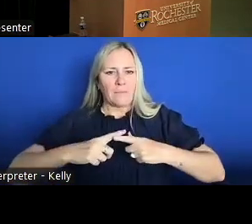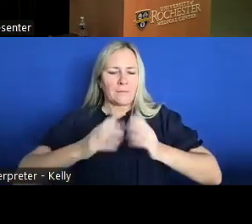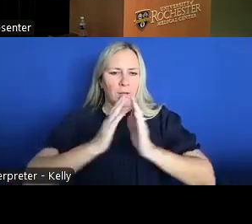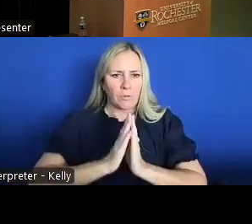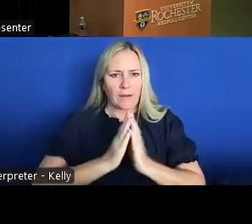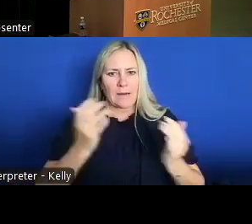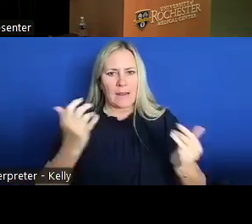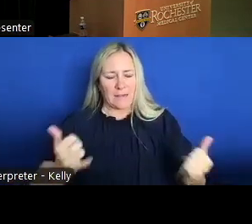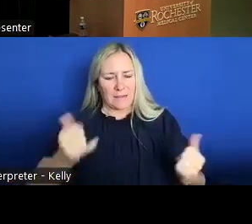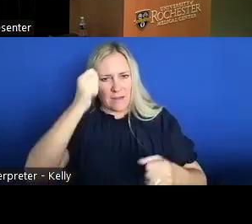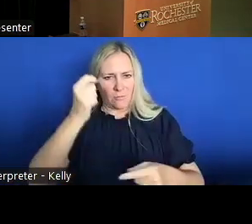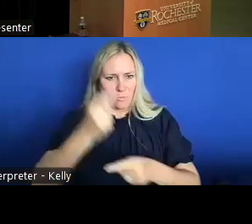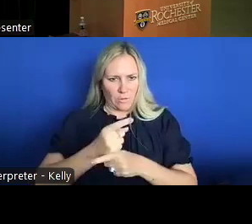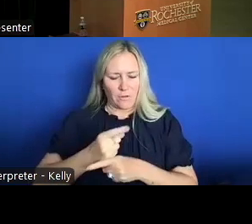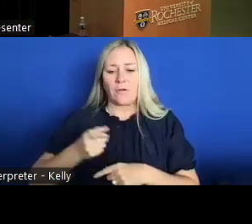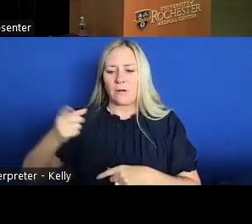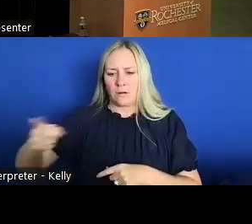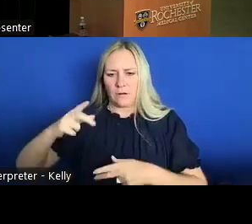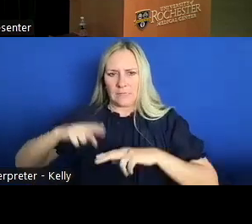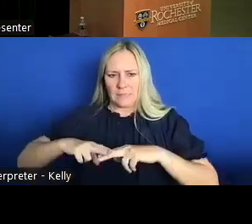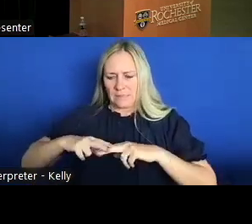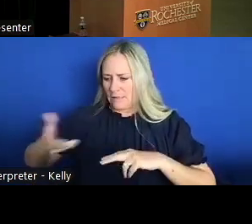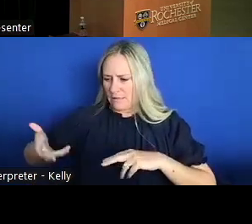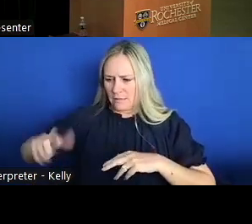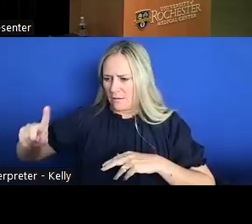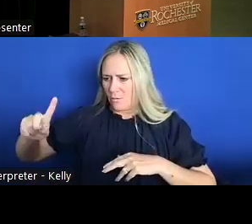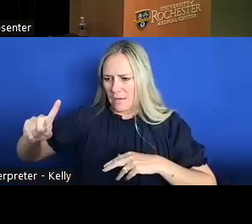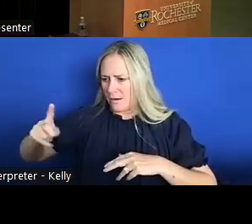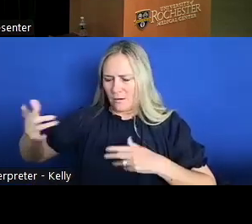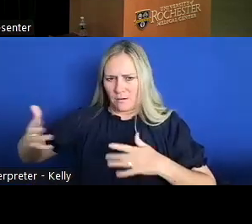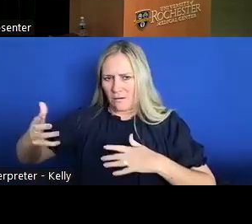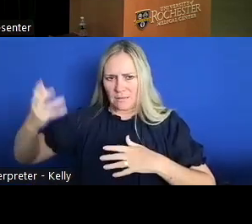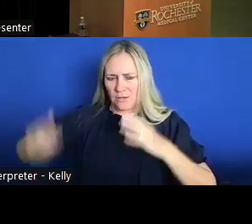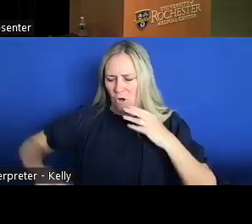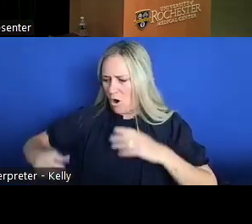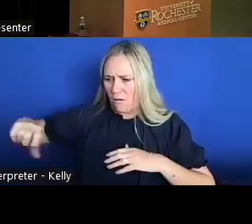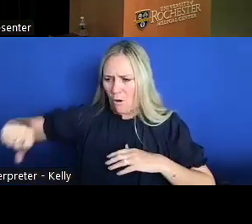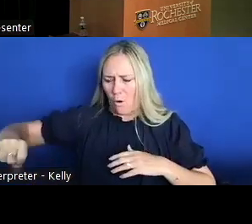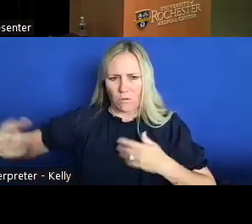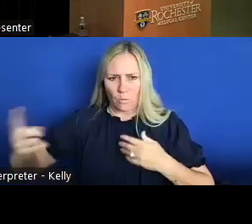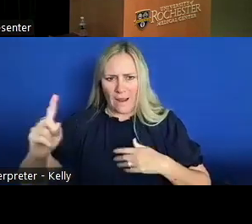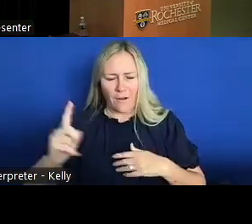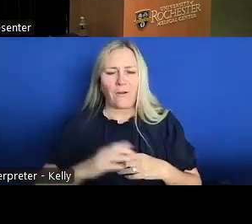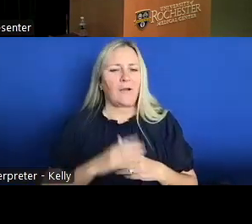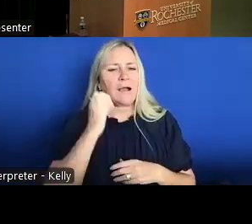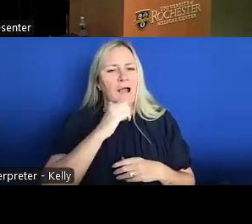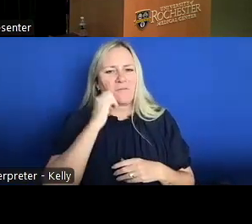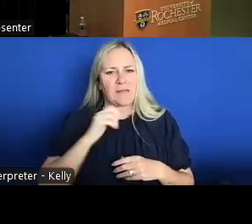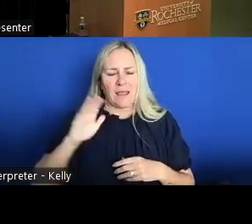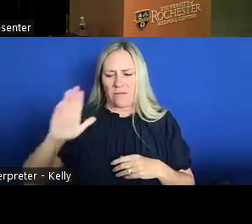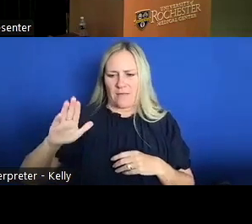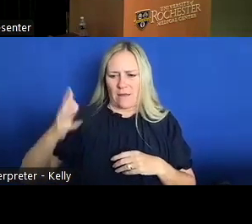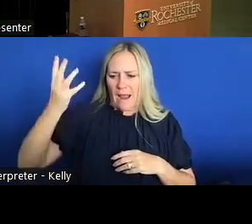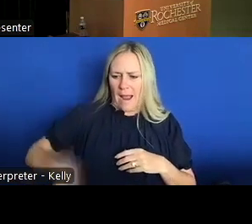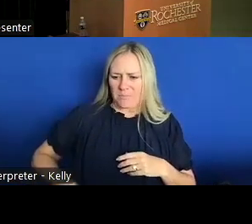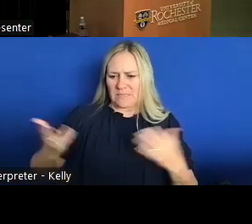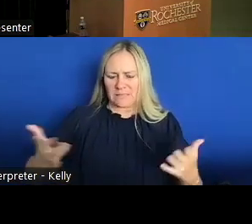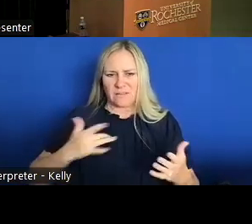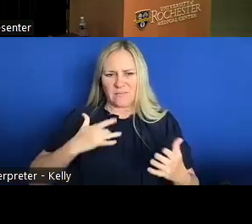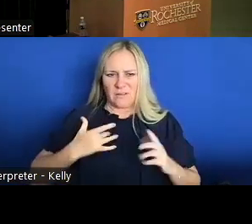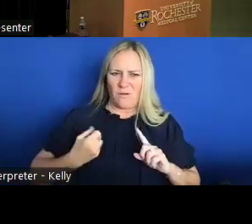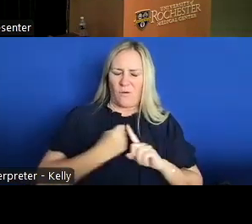his hand I just you know every day the absence of the loved one is is is built um in that family the